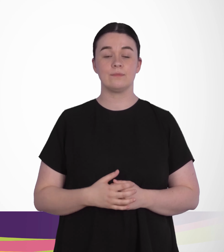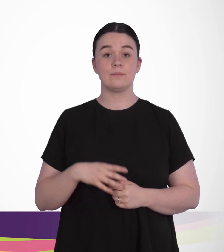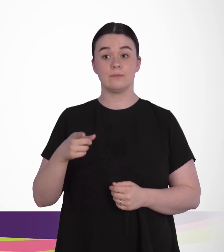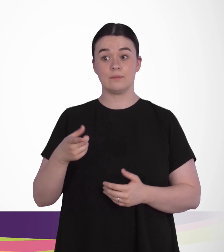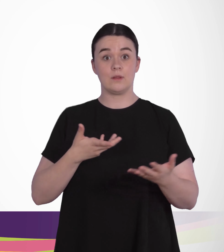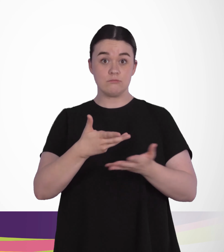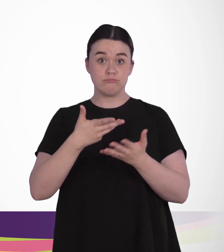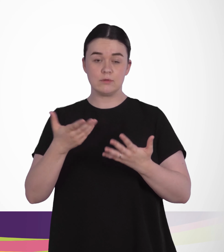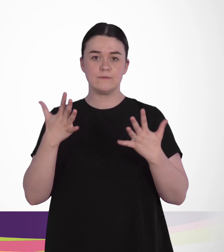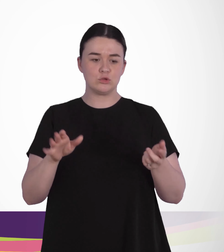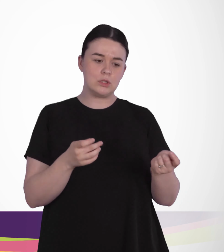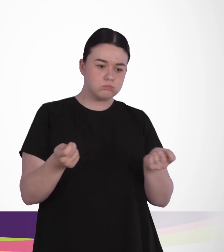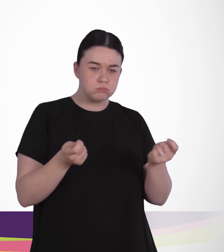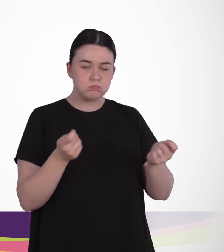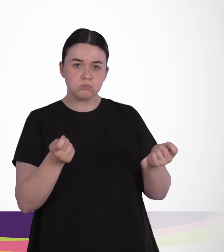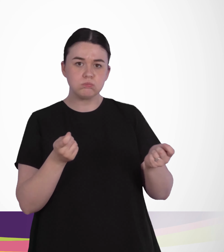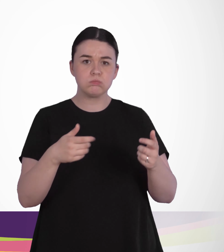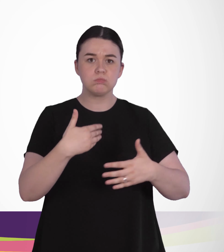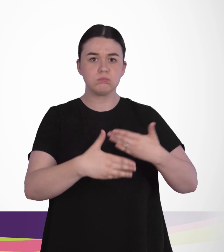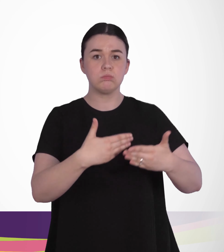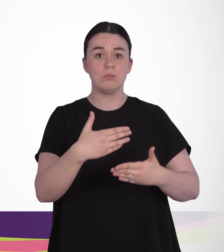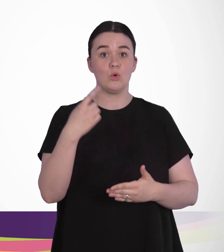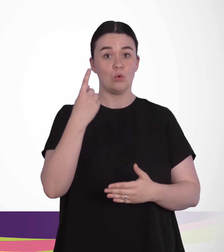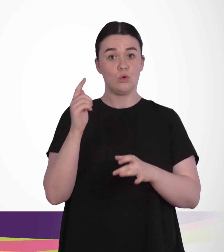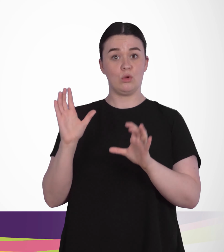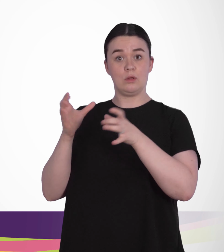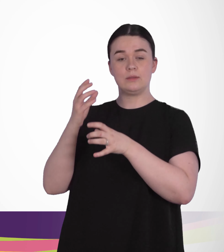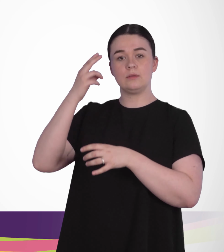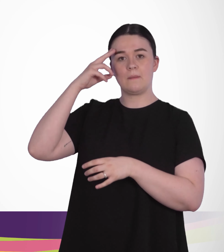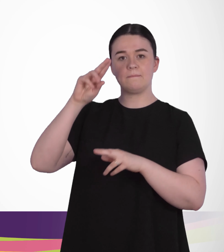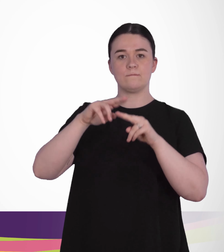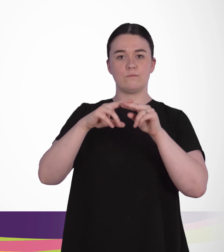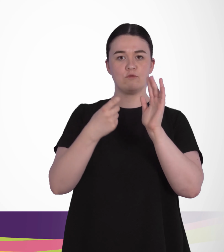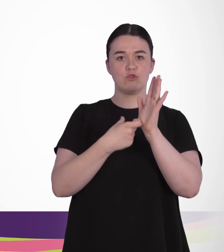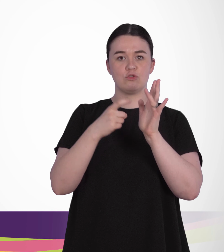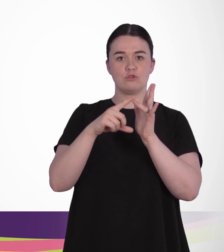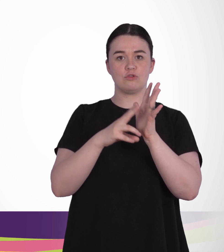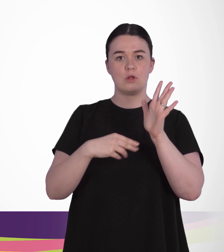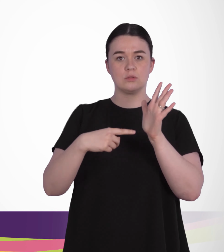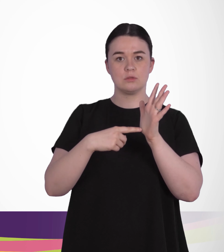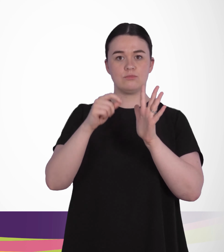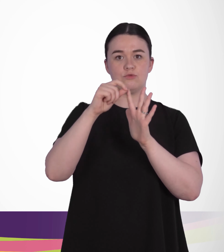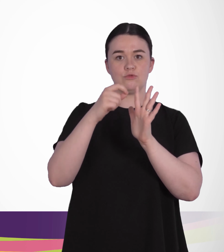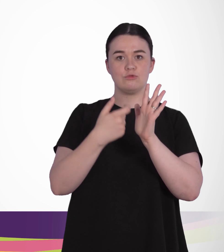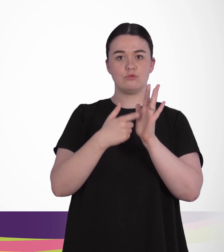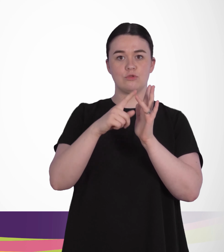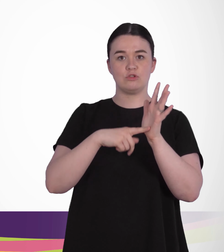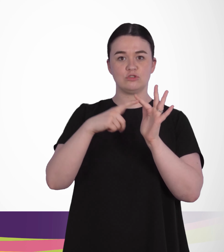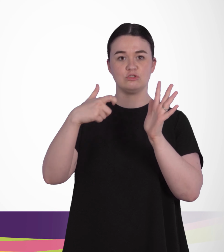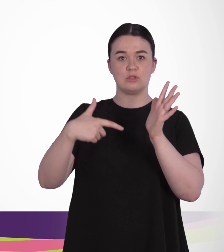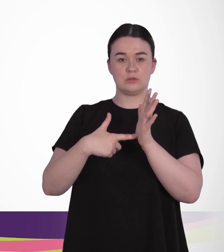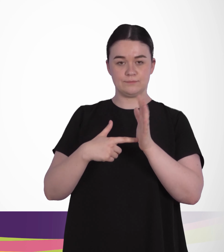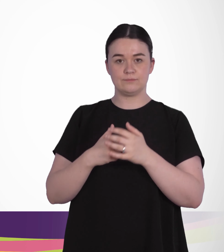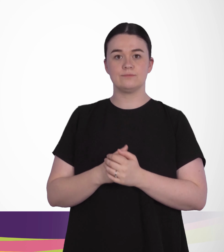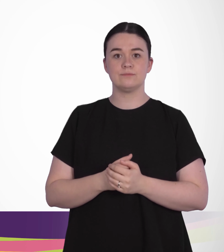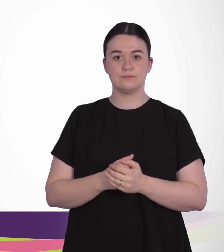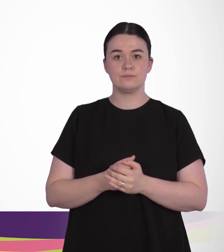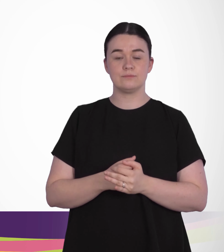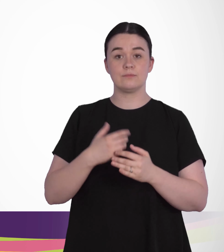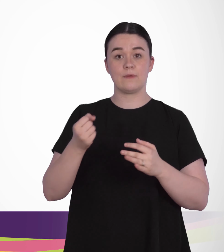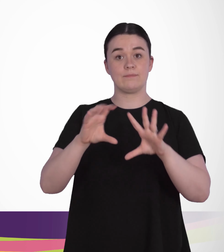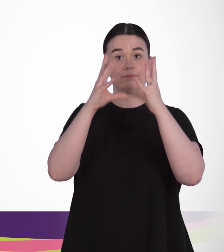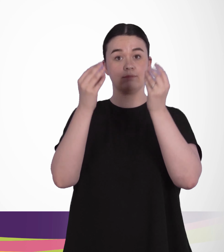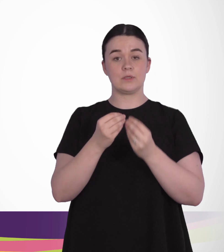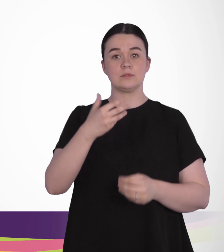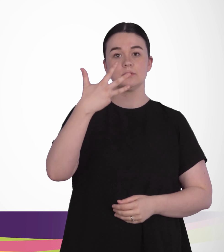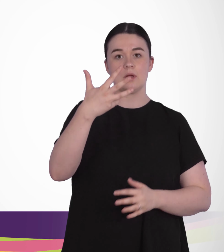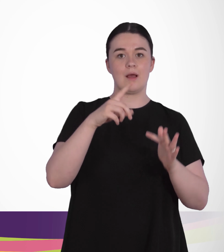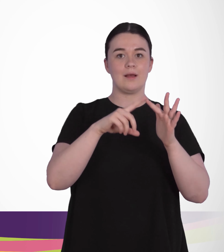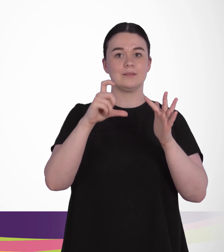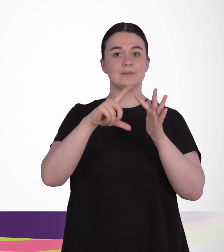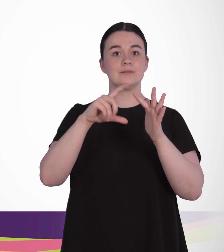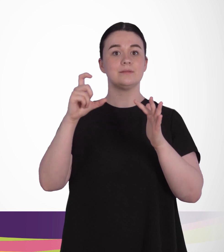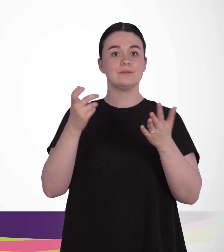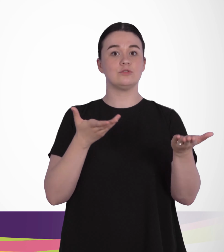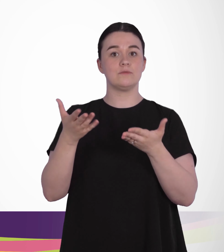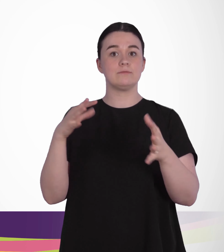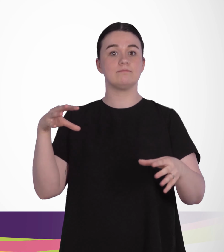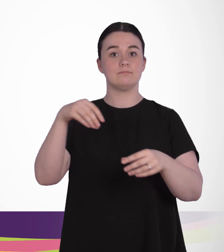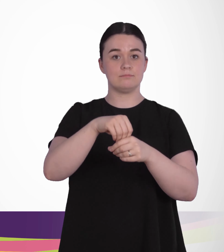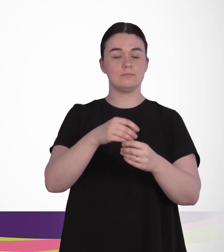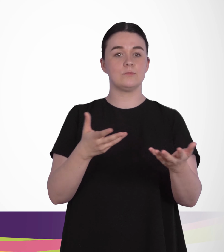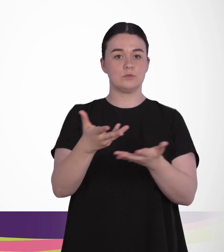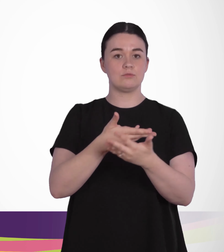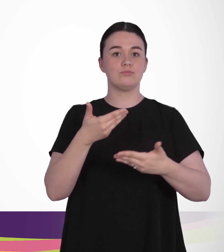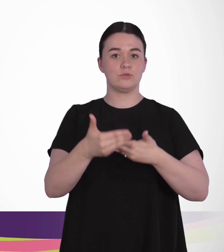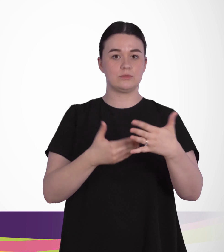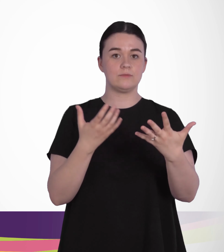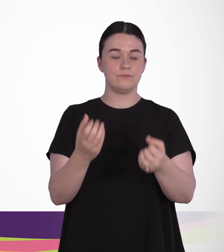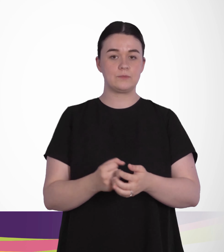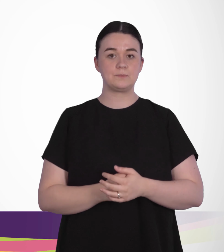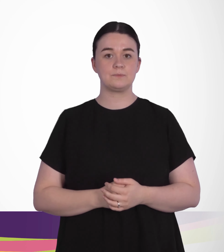Facilitated by the Front Project, 9 ECEC services participated in the consultation process.